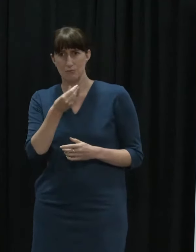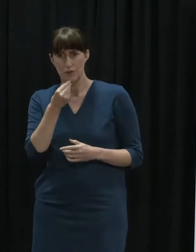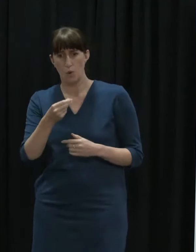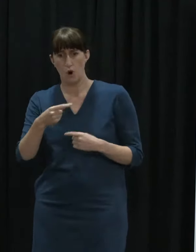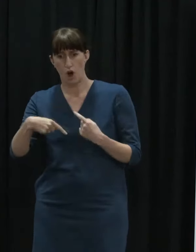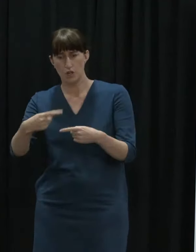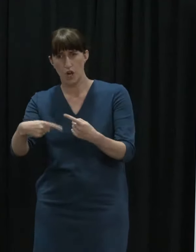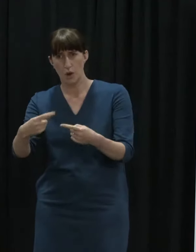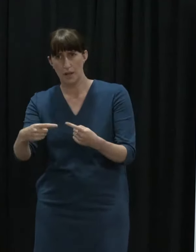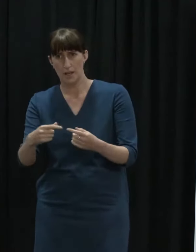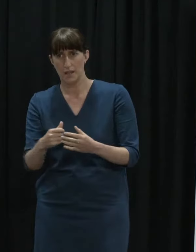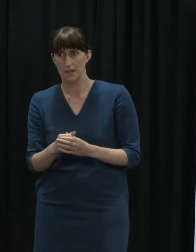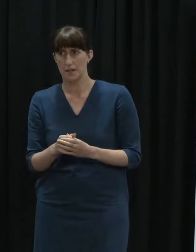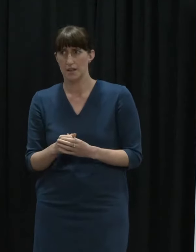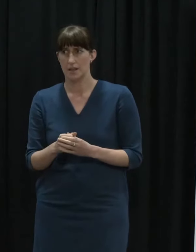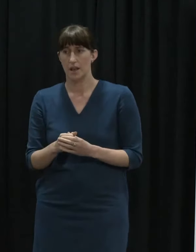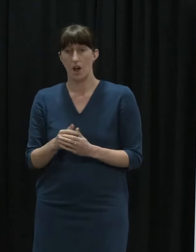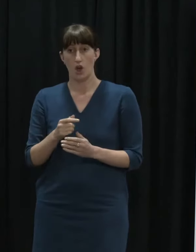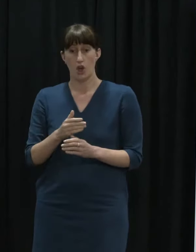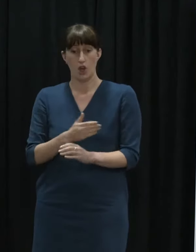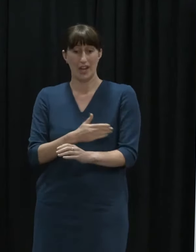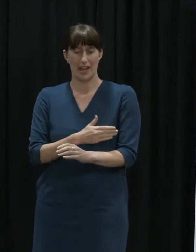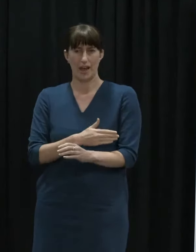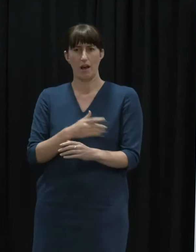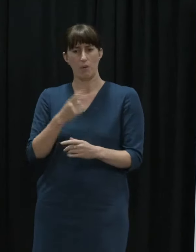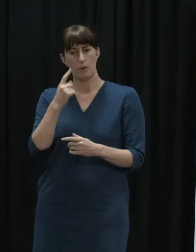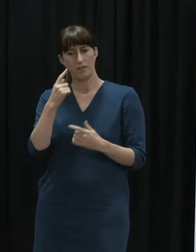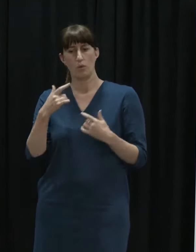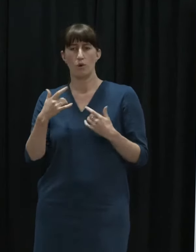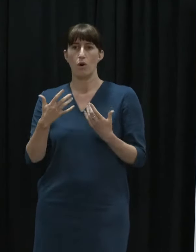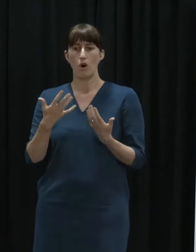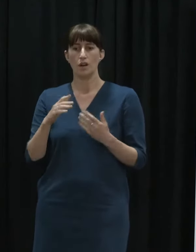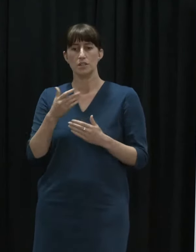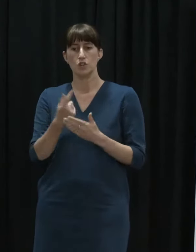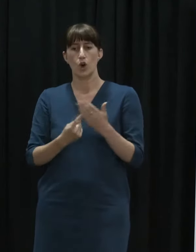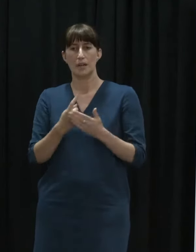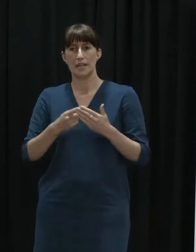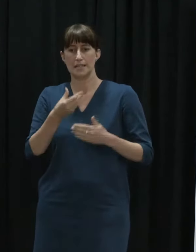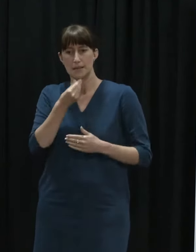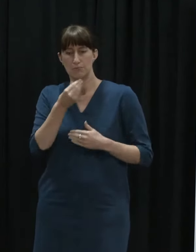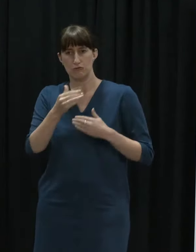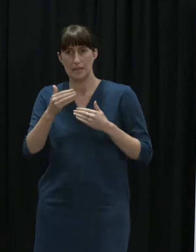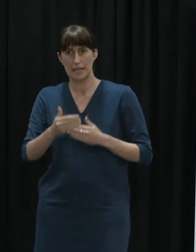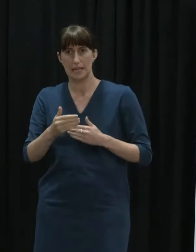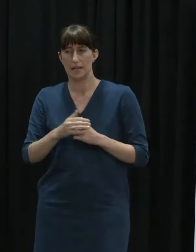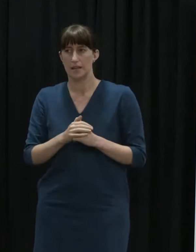That advice also looked at whether this would be temporary or an ongoing measure and it